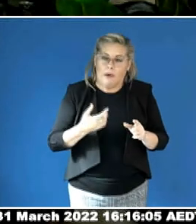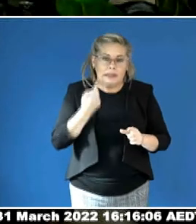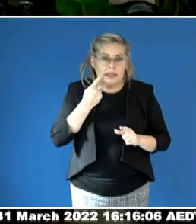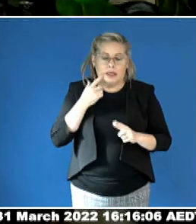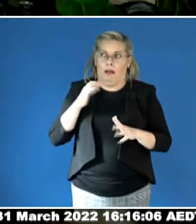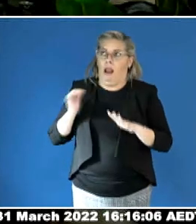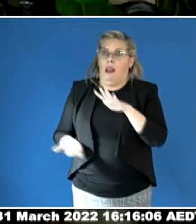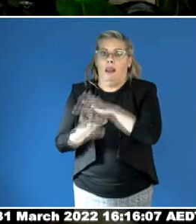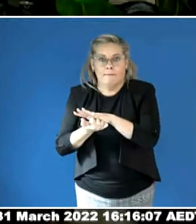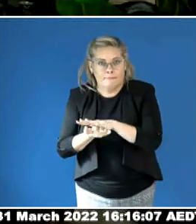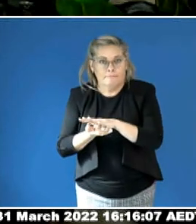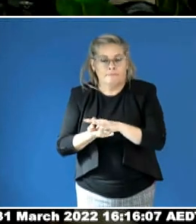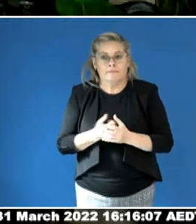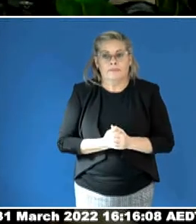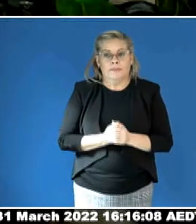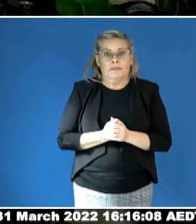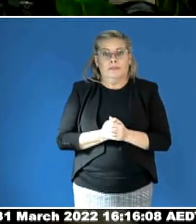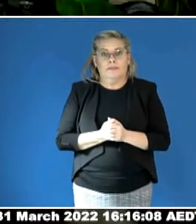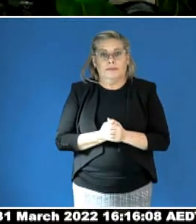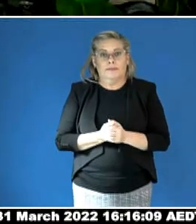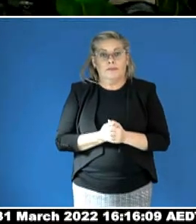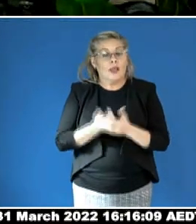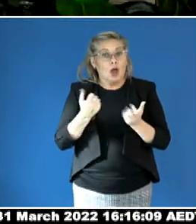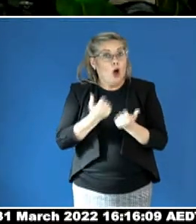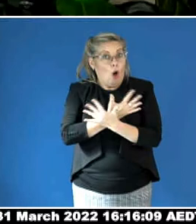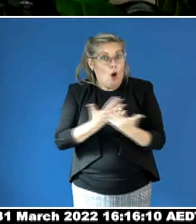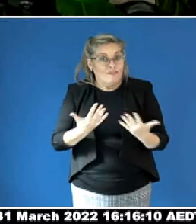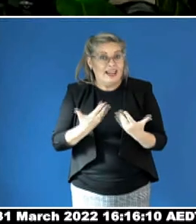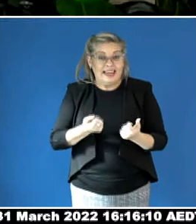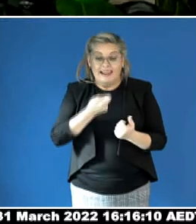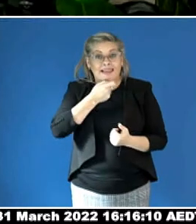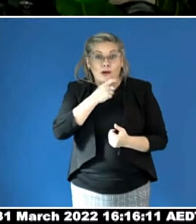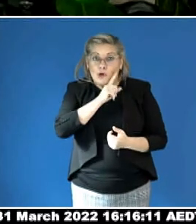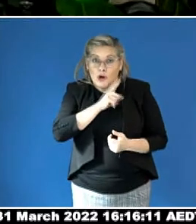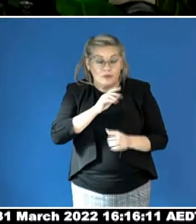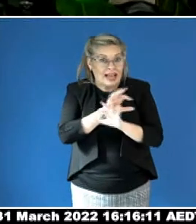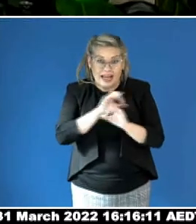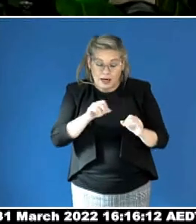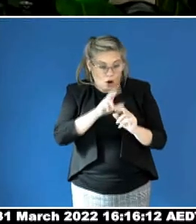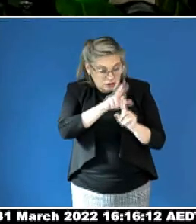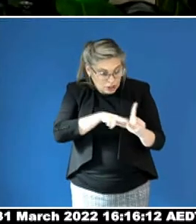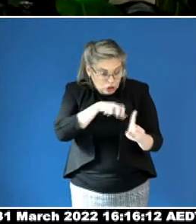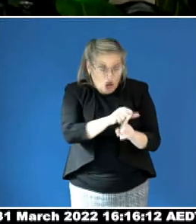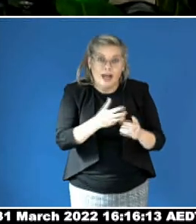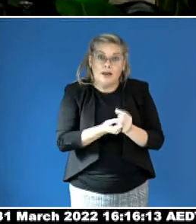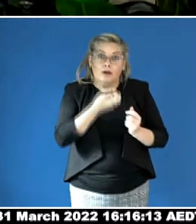And given we are often not identified as children it is important to offer this education to our community and make it autistic friendly."